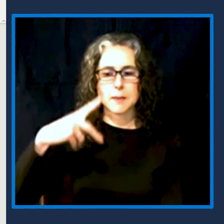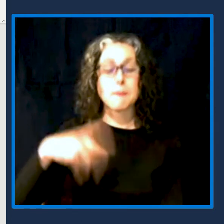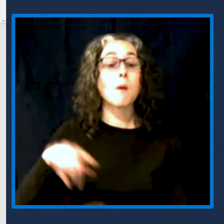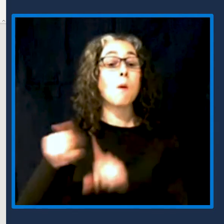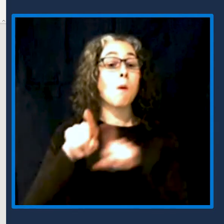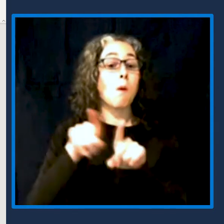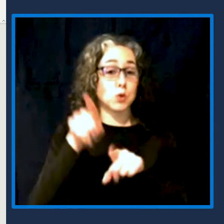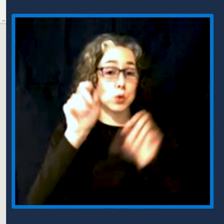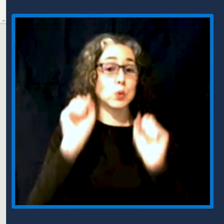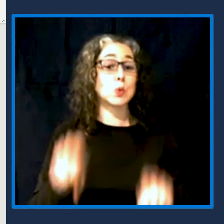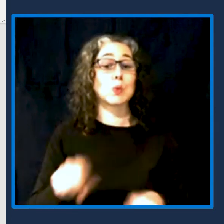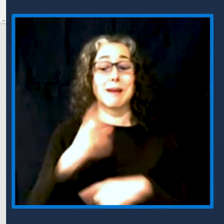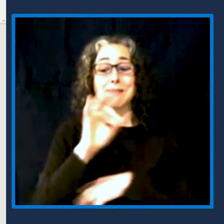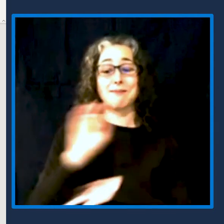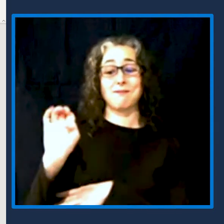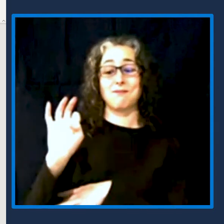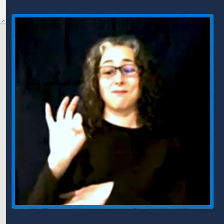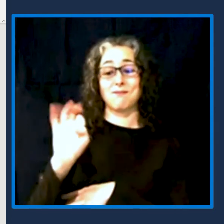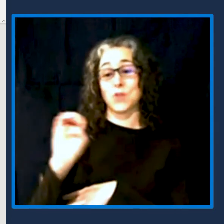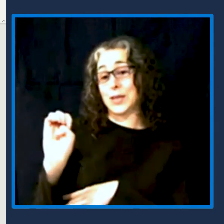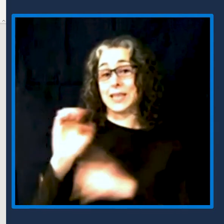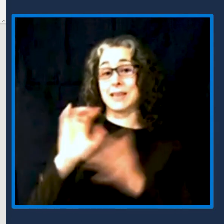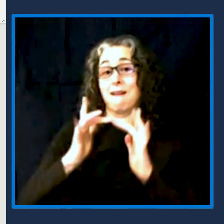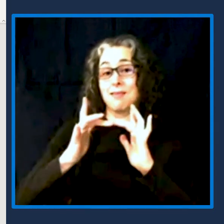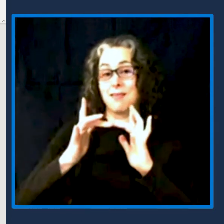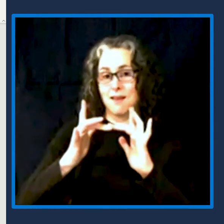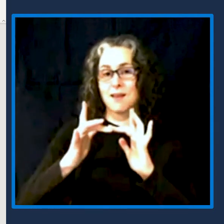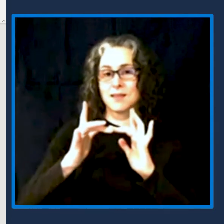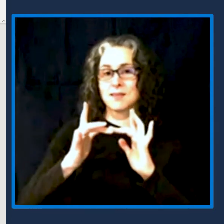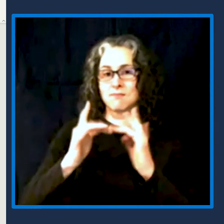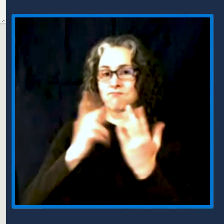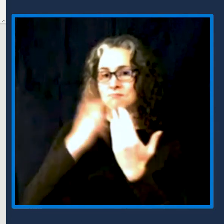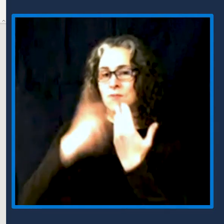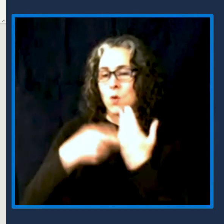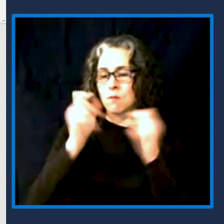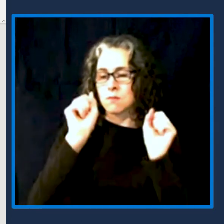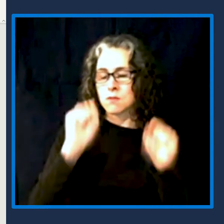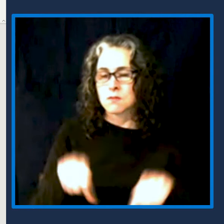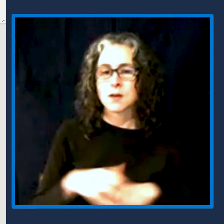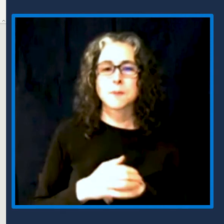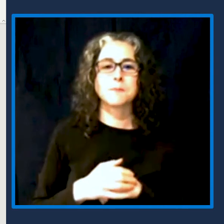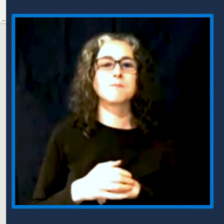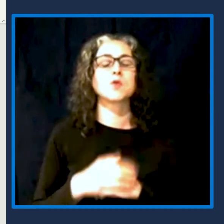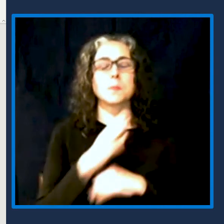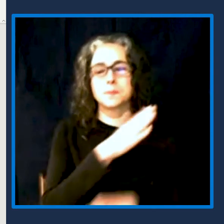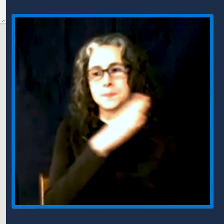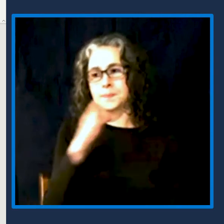the free online version of microsoft word so here we're at our dictation icon and right underneath